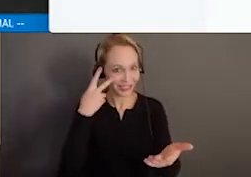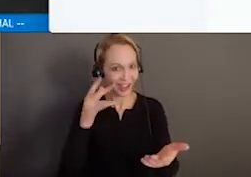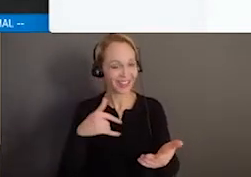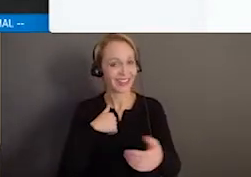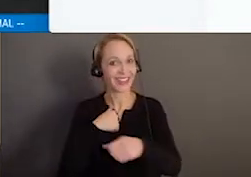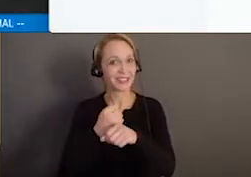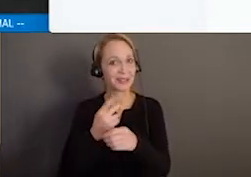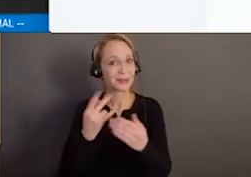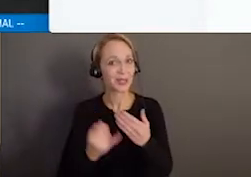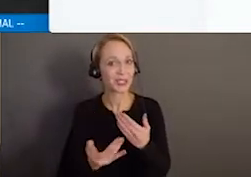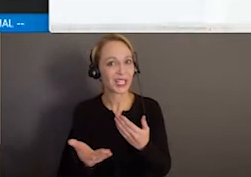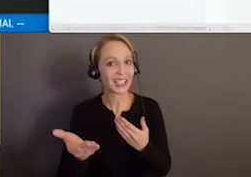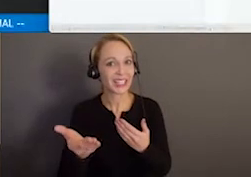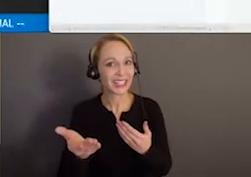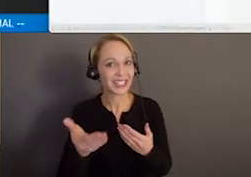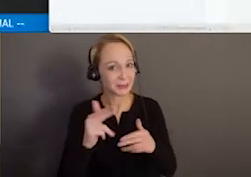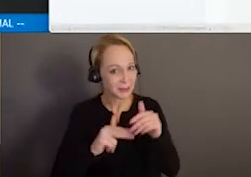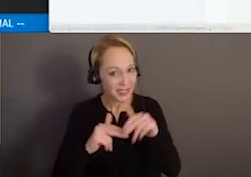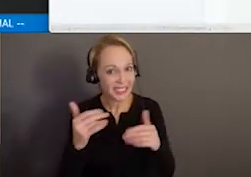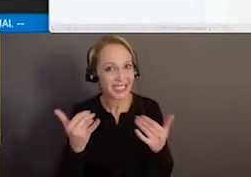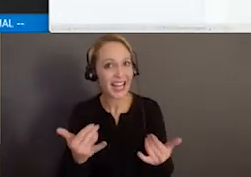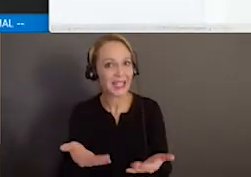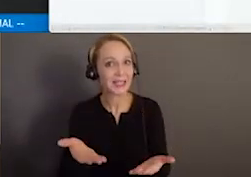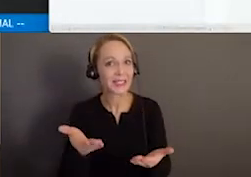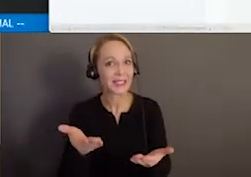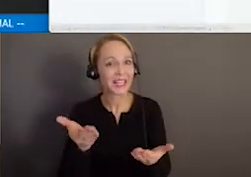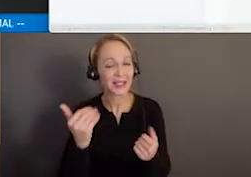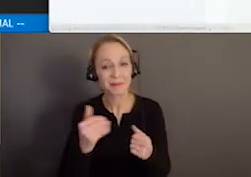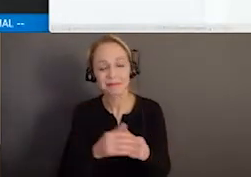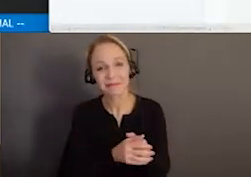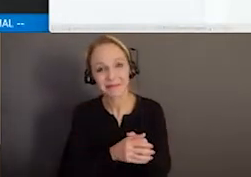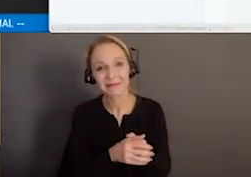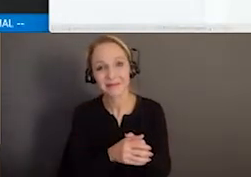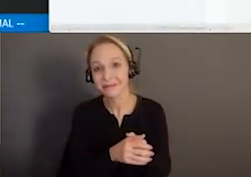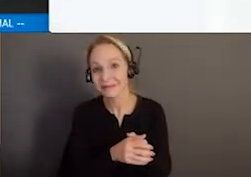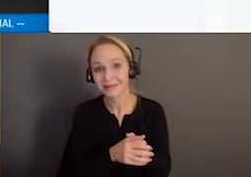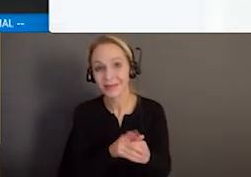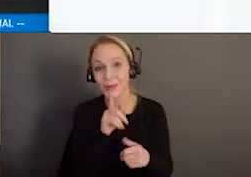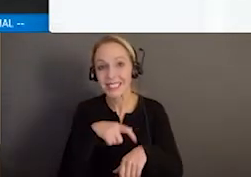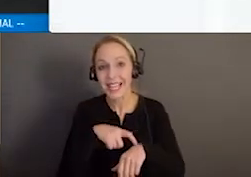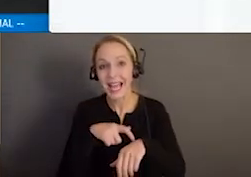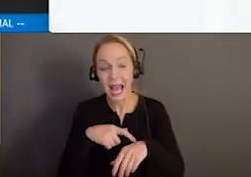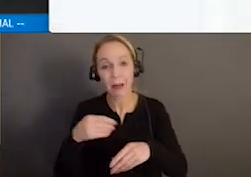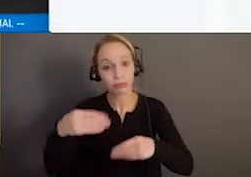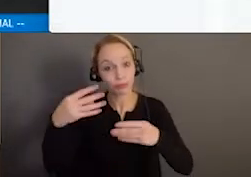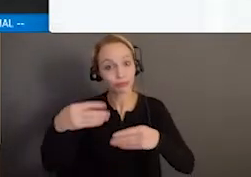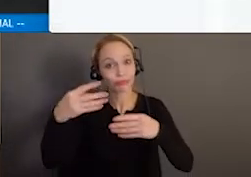PROJECT AND BUILDING IT. AND IN REAL-TIME GETTING UPDATES ON THE PROGRESS OF THIS BUILD.